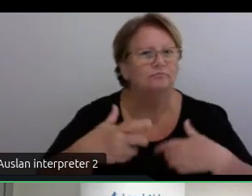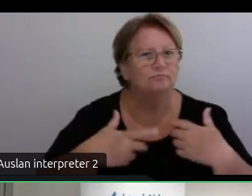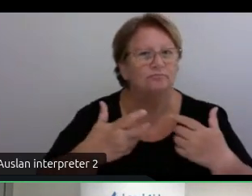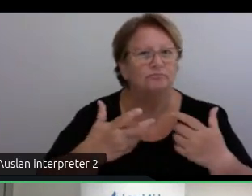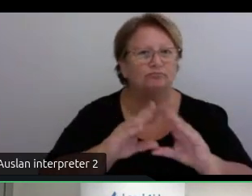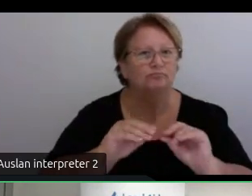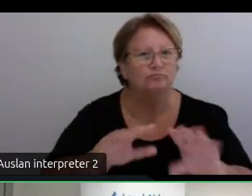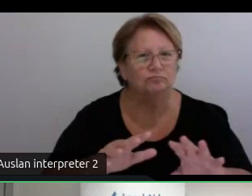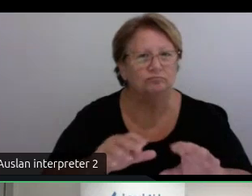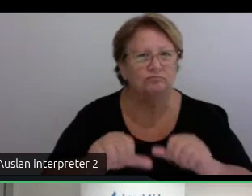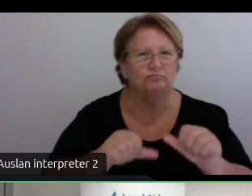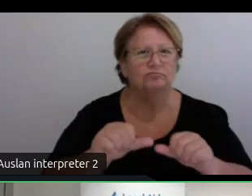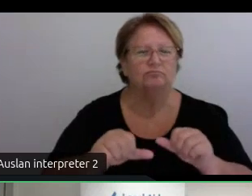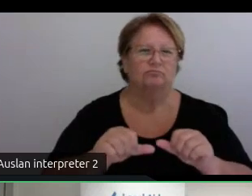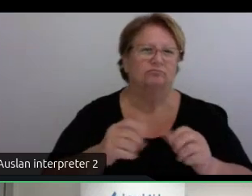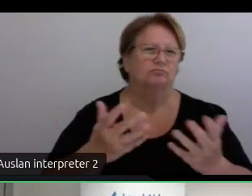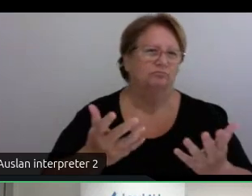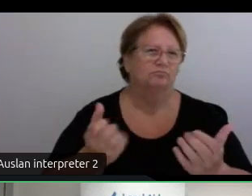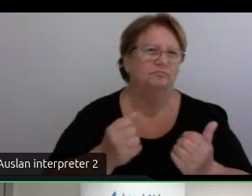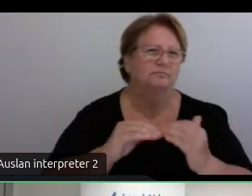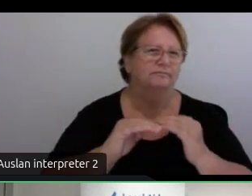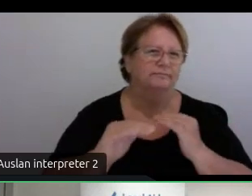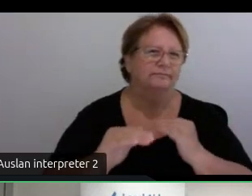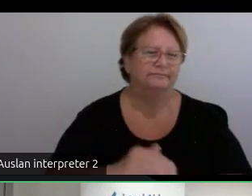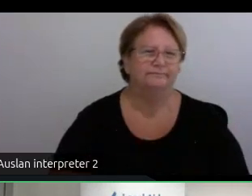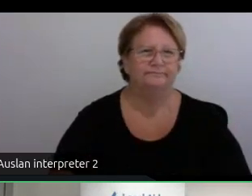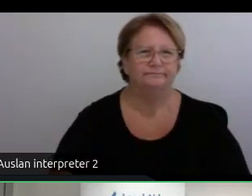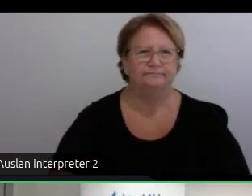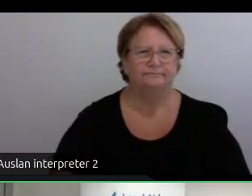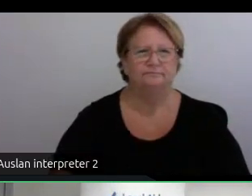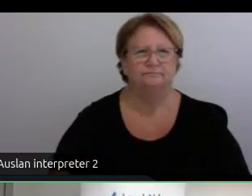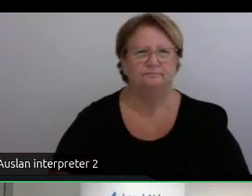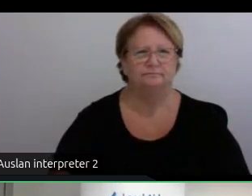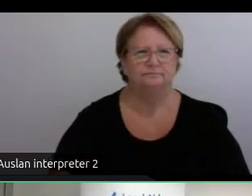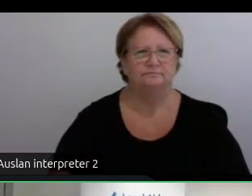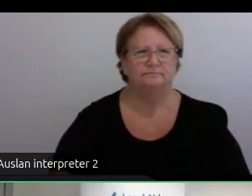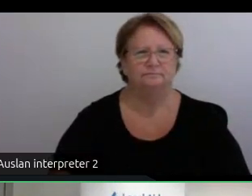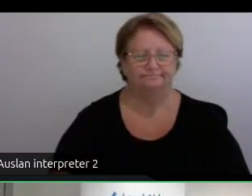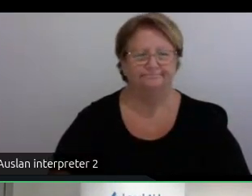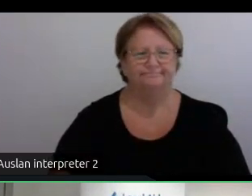complaints resolution and providing it in a fair way to consumer consumers and that's why there